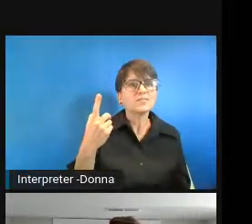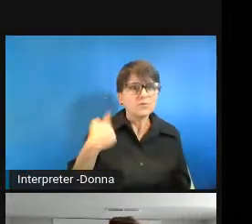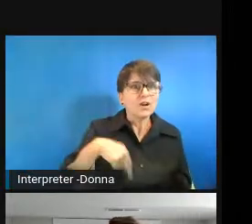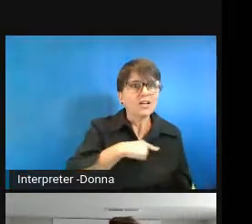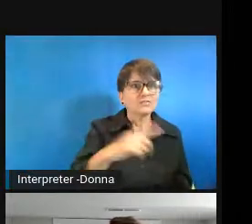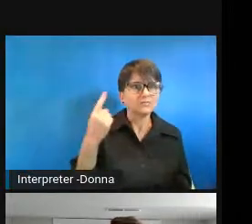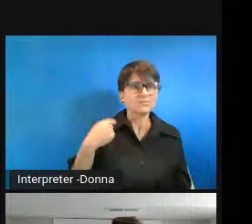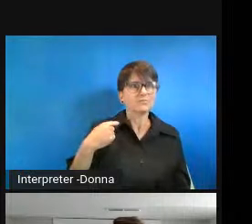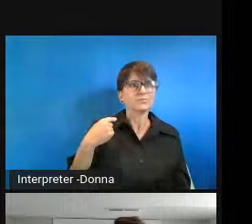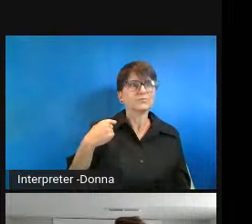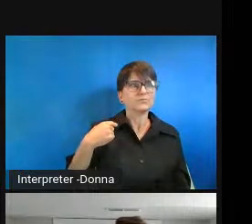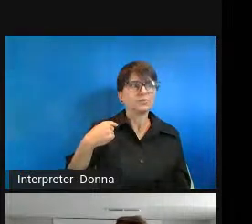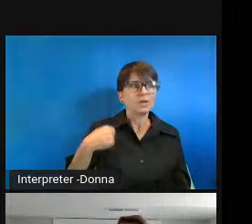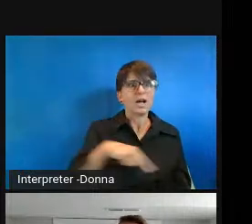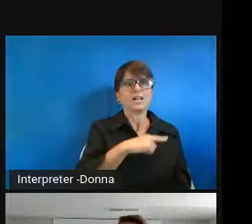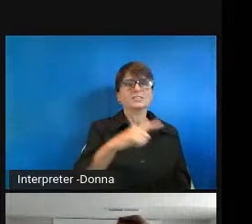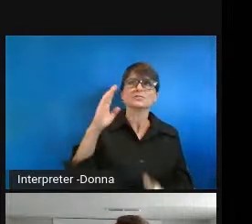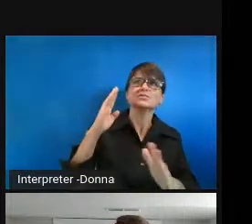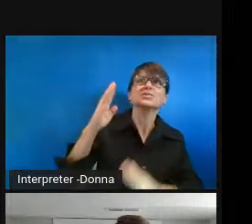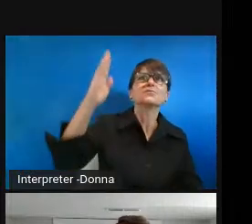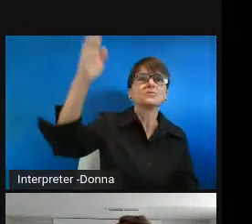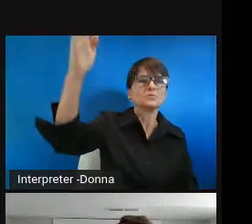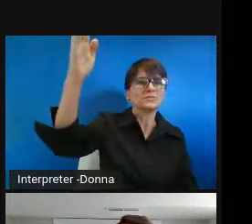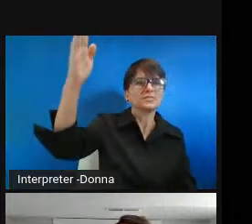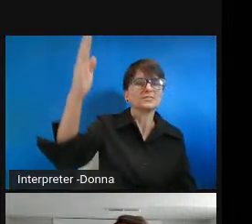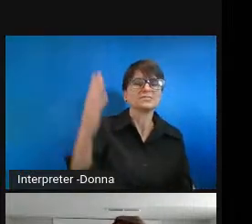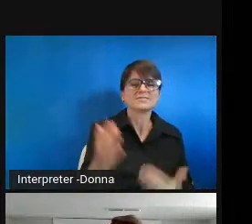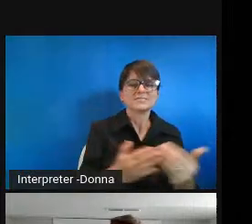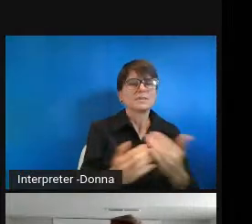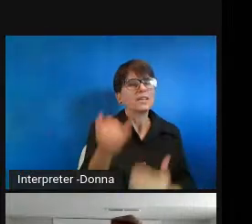we are all just temporarily enabled so why not build a web for our future selves?